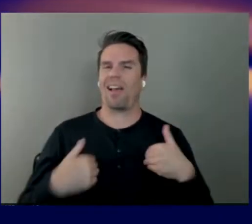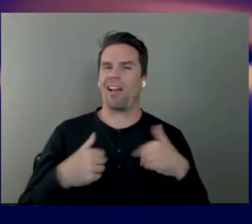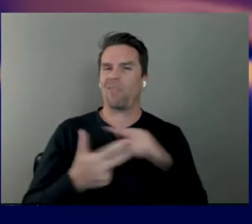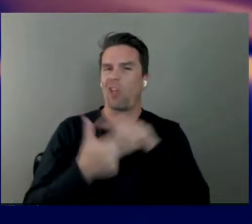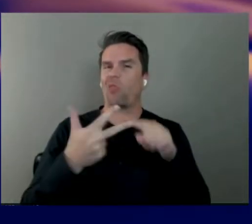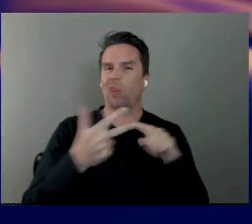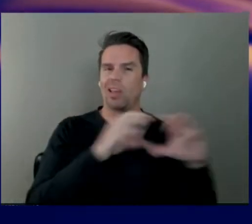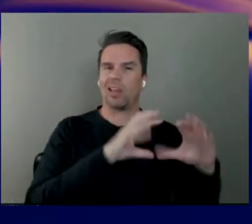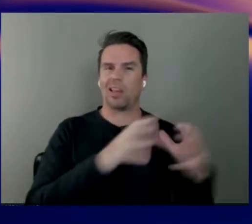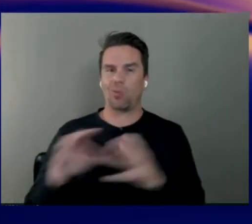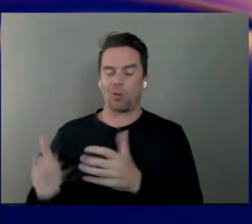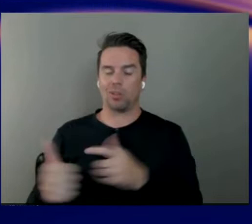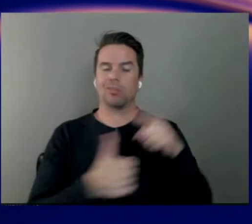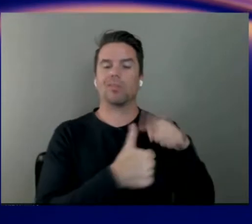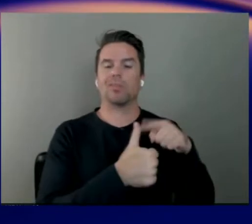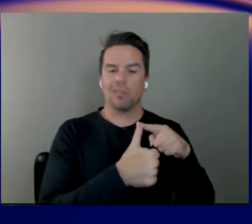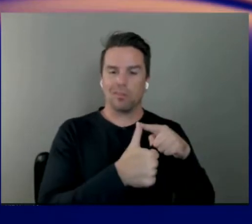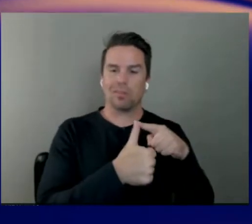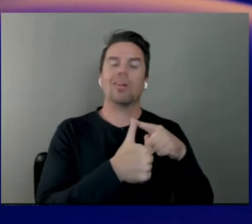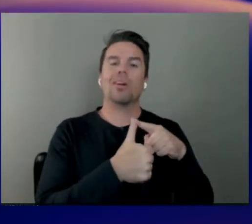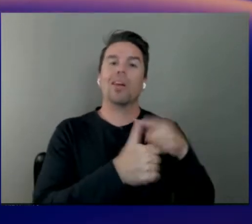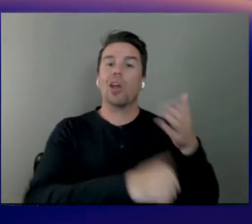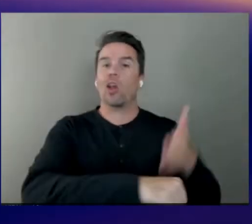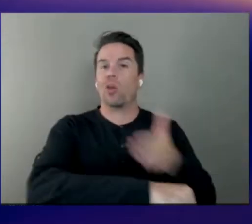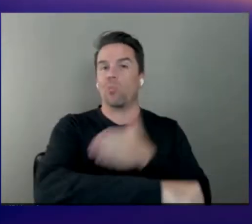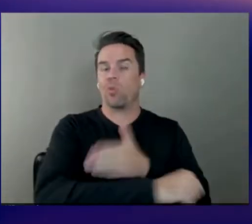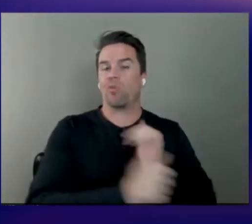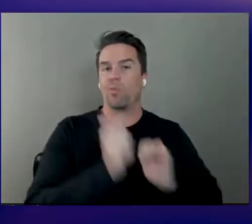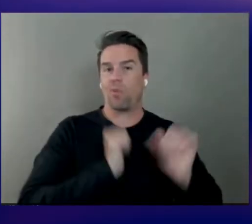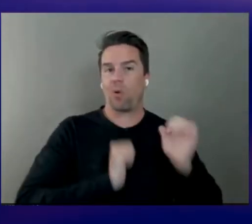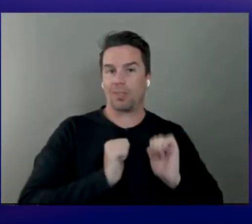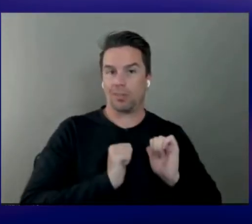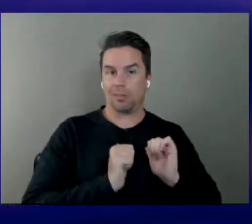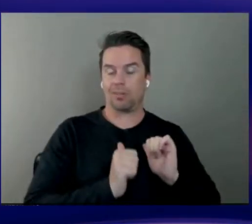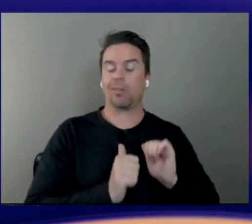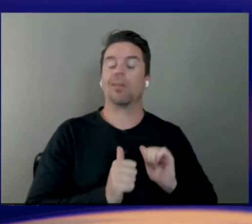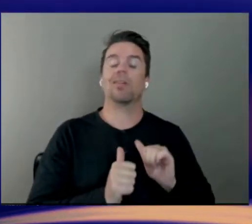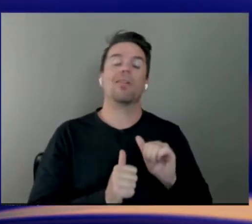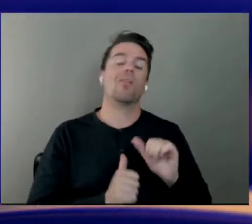So in within performance, a couple of big ways, number one is giving customers better performance